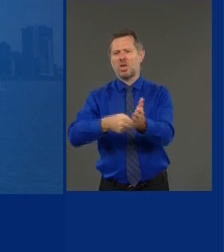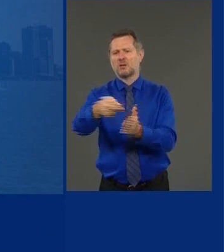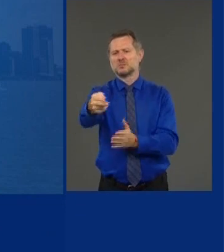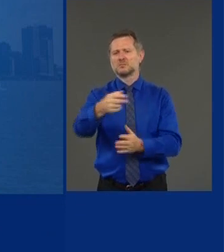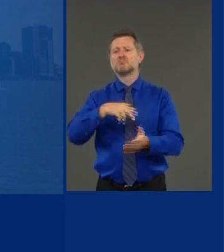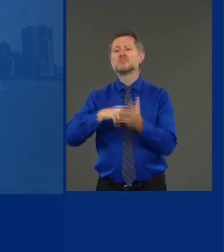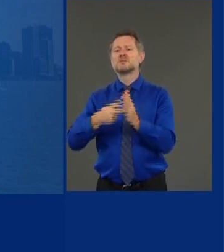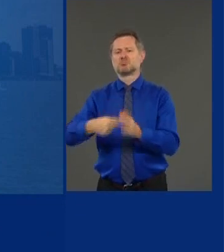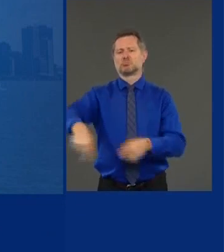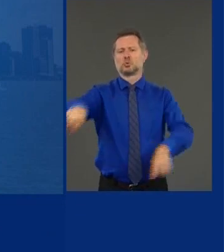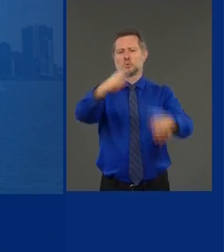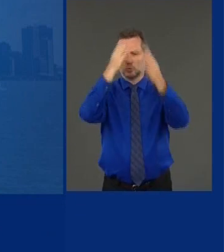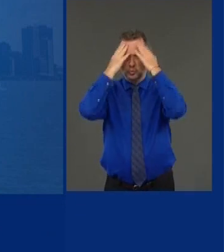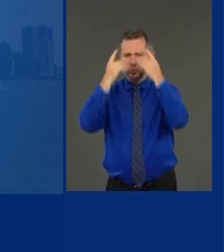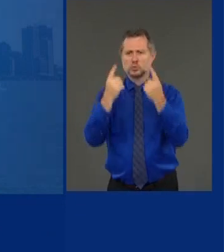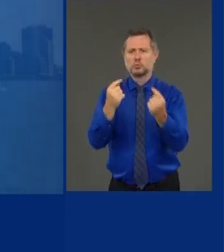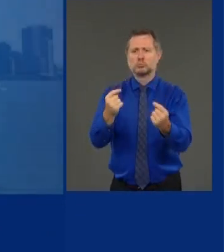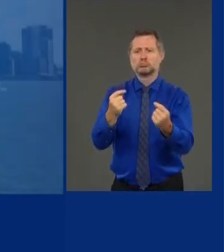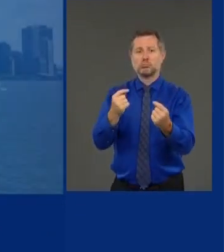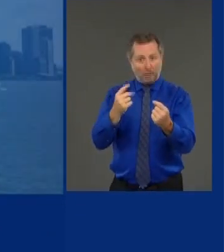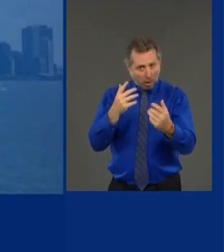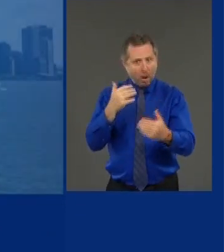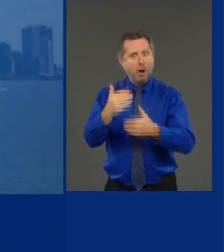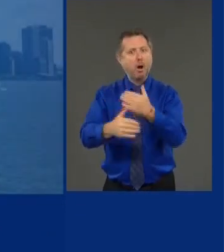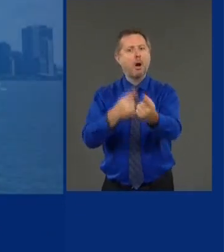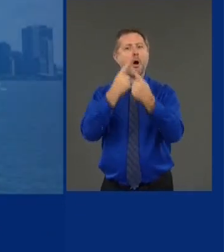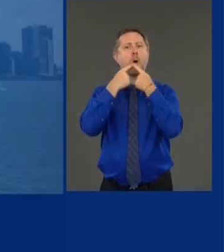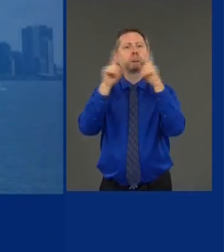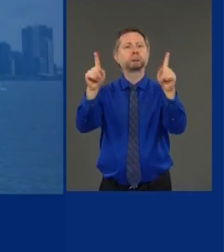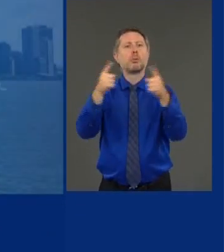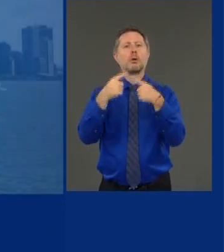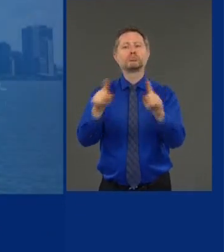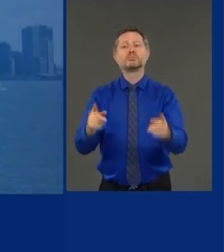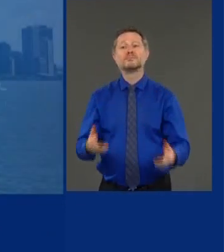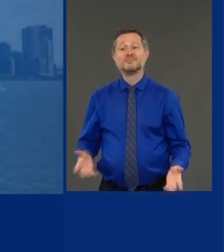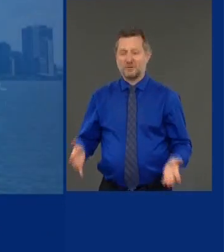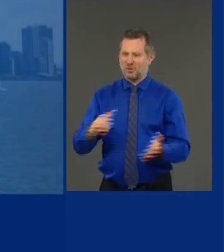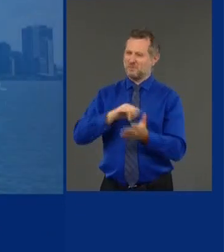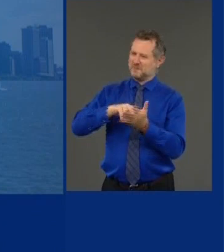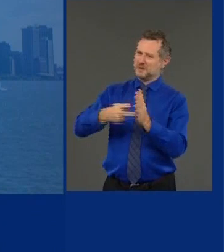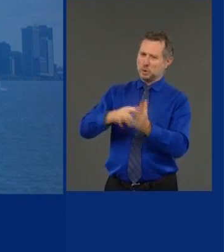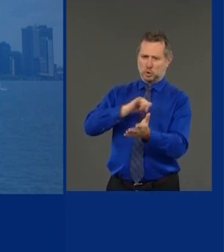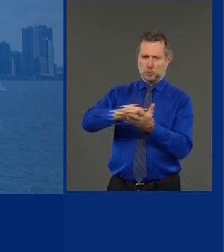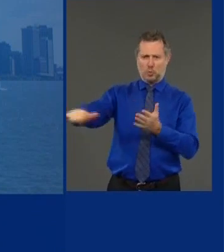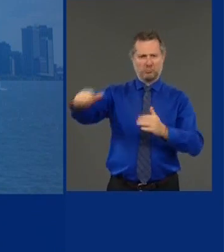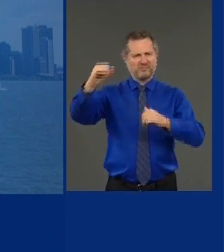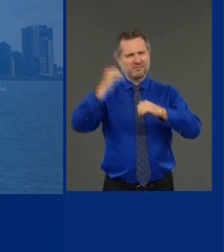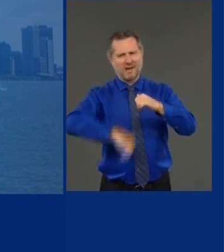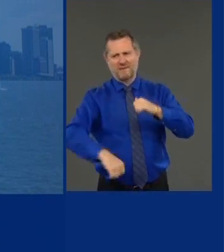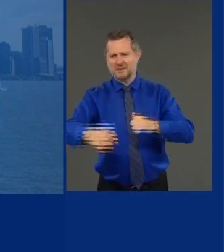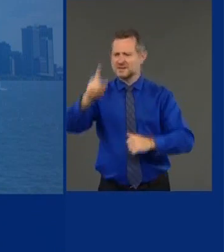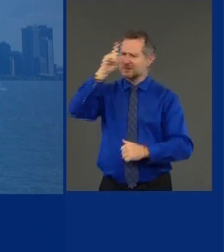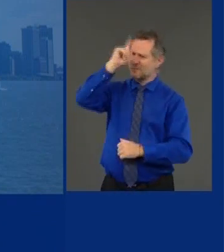I TOLD THEM THE FACTS. I NEVER SUGAR-COATED. I NEVER SHIELDED. I TOLD THEM THE TRUTH, SO THEY KNEW WHAT TO DO, AND THEY DID